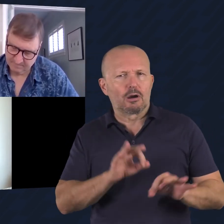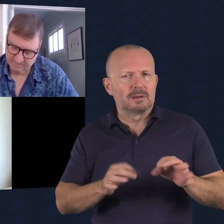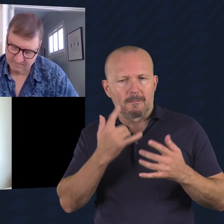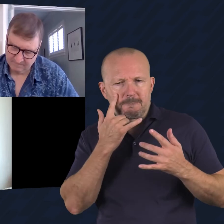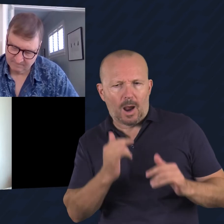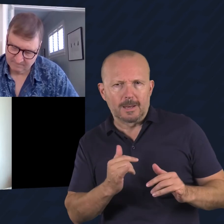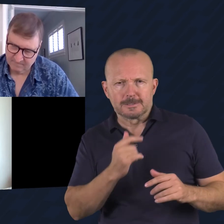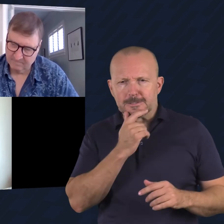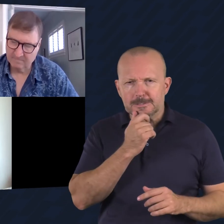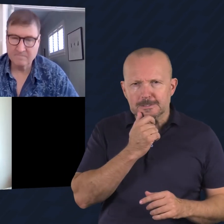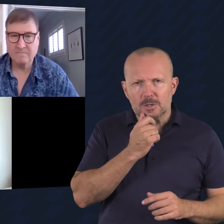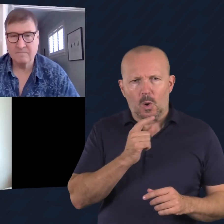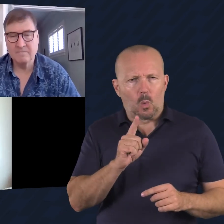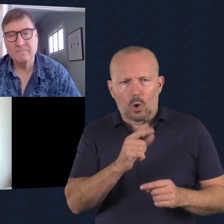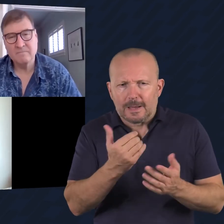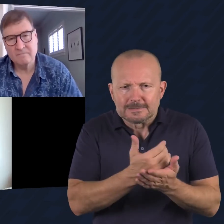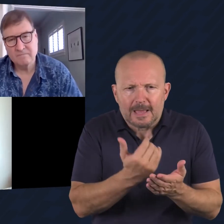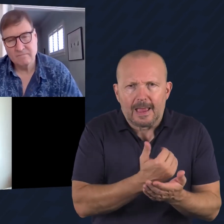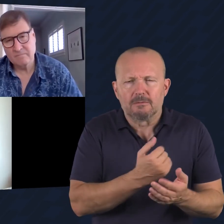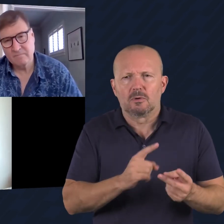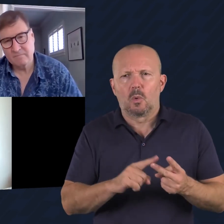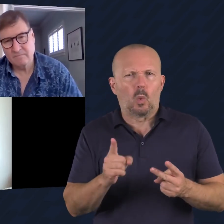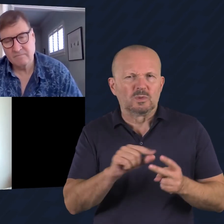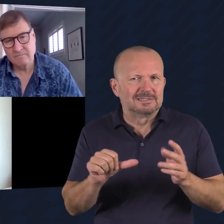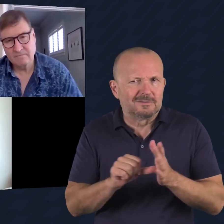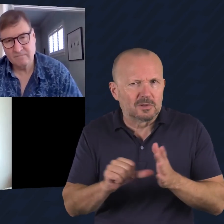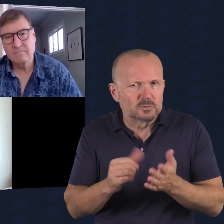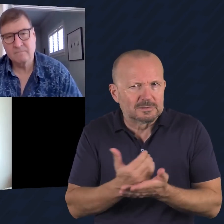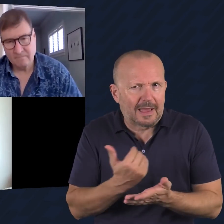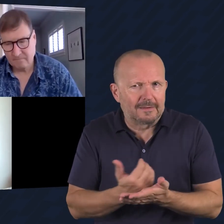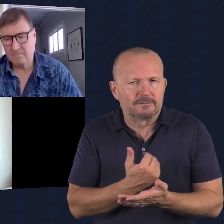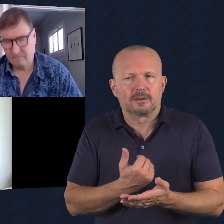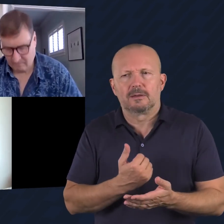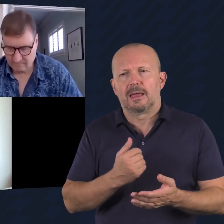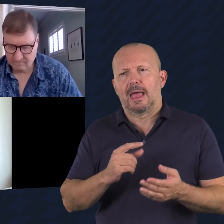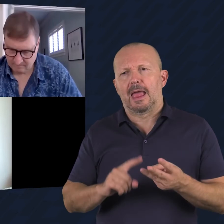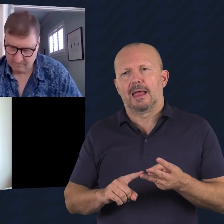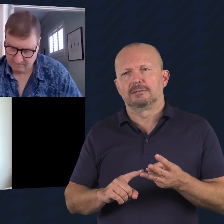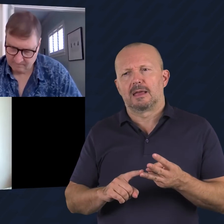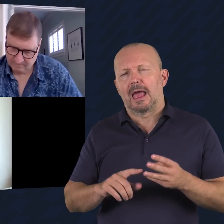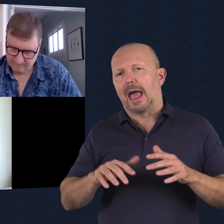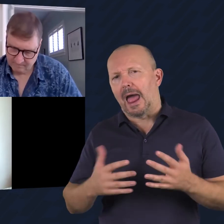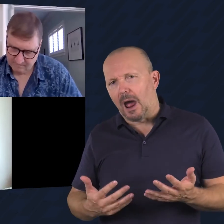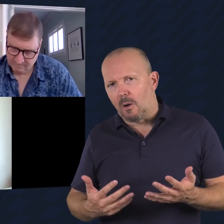project to see what we were able to preserve, what types of things we really struggled to preserve,